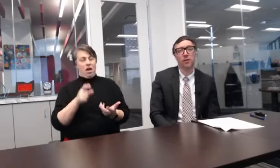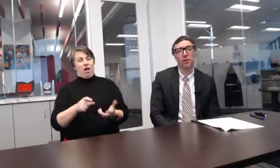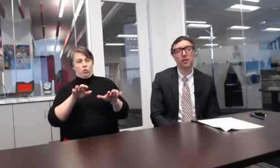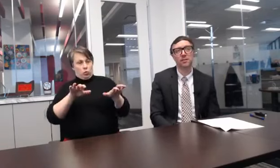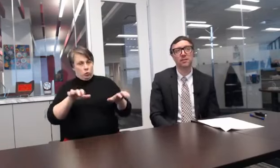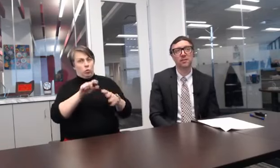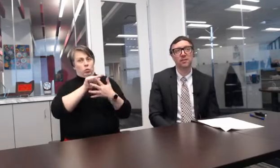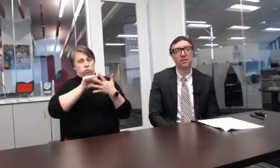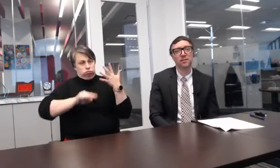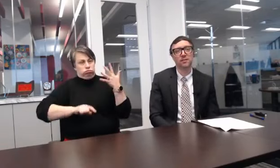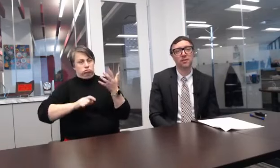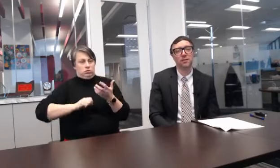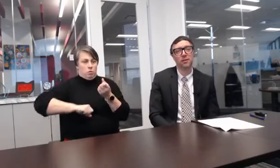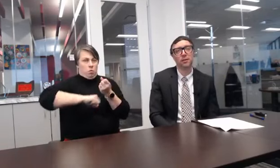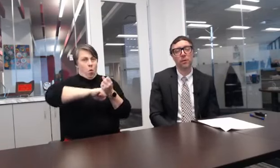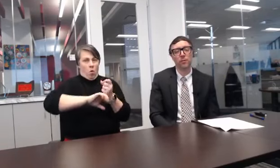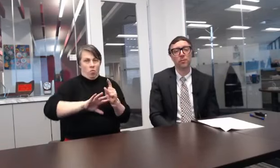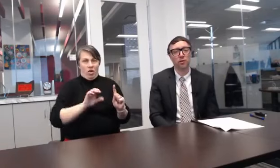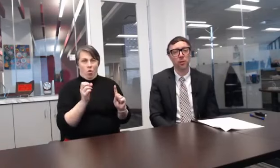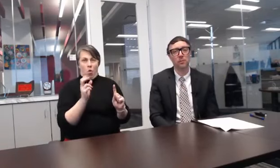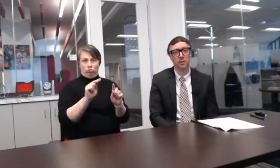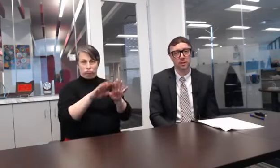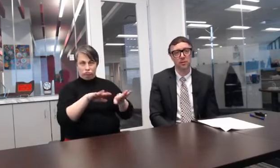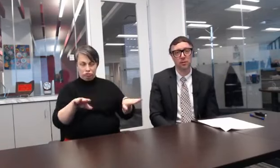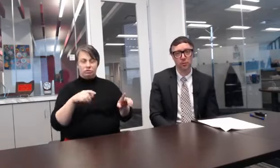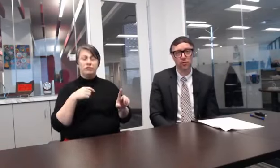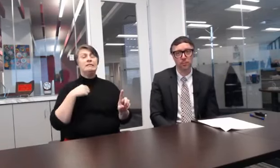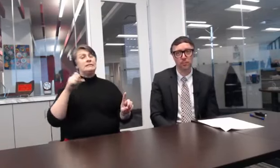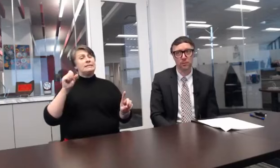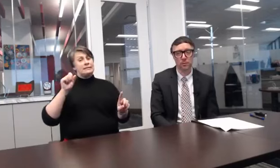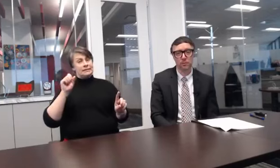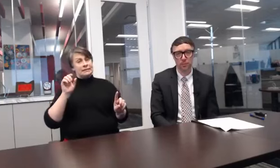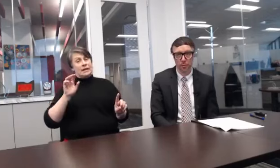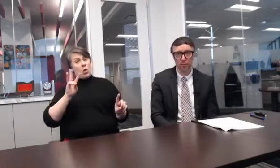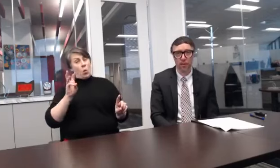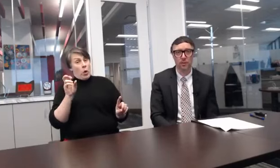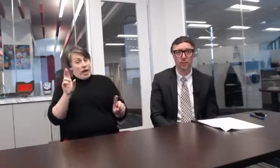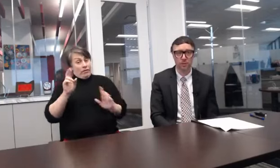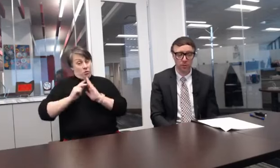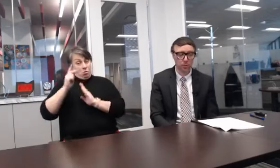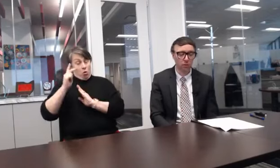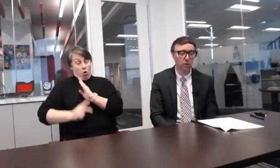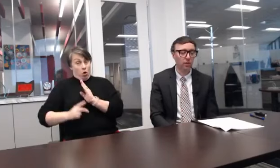There is, these waiver programs exist though to support families, support children,